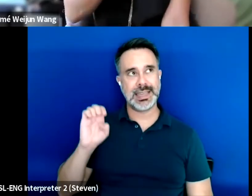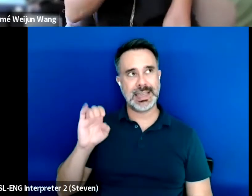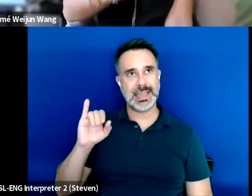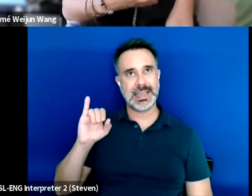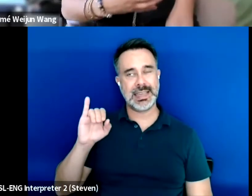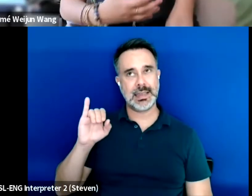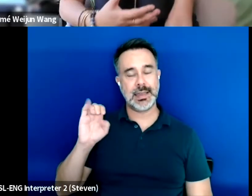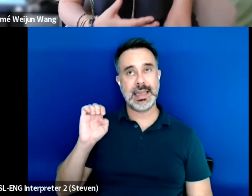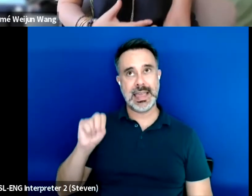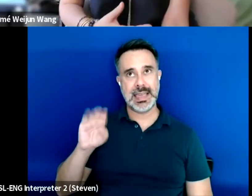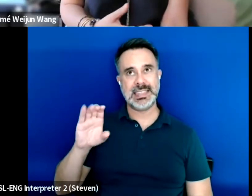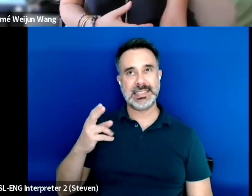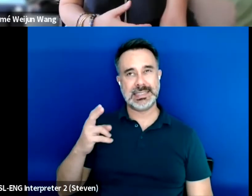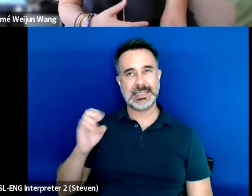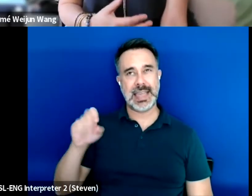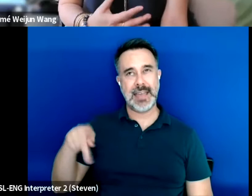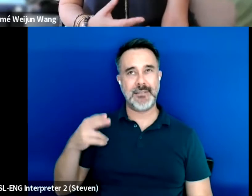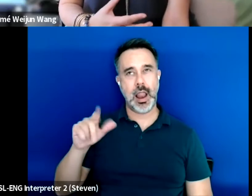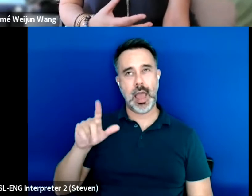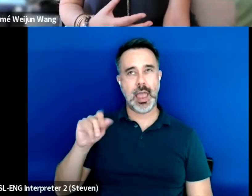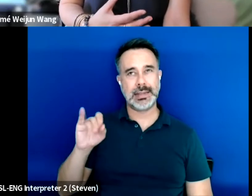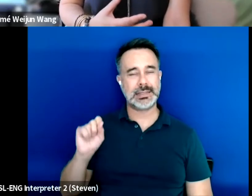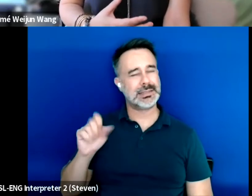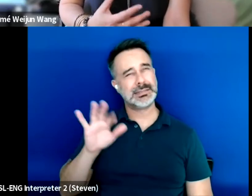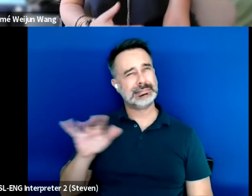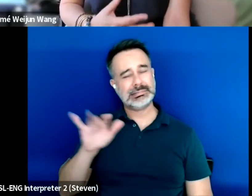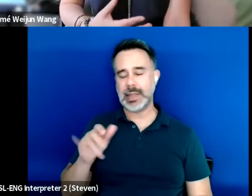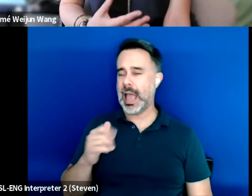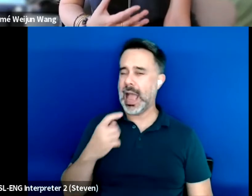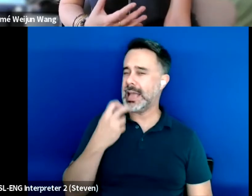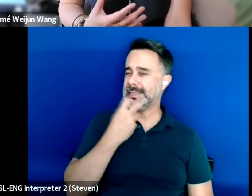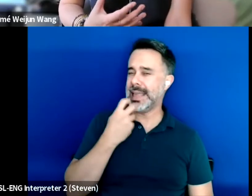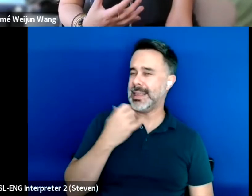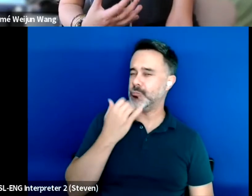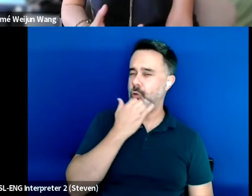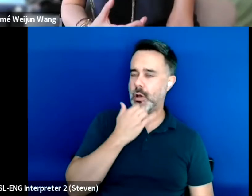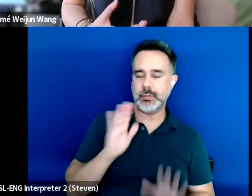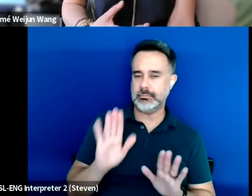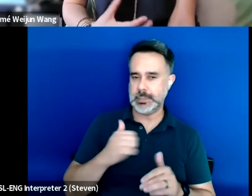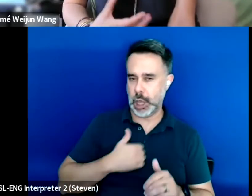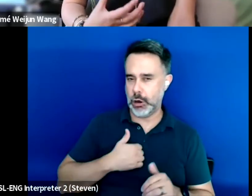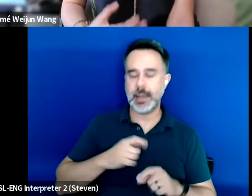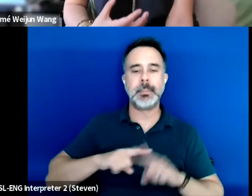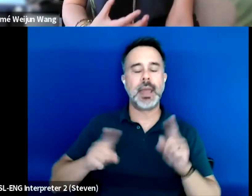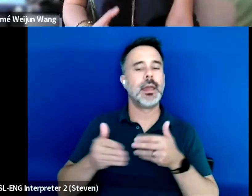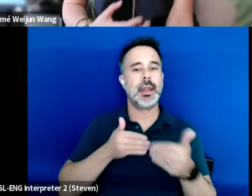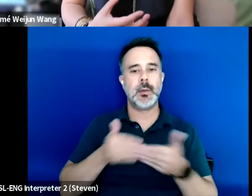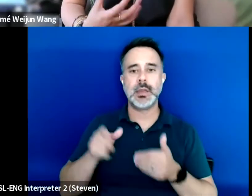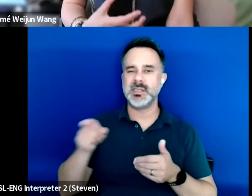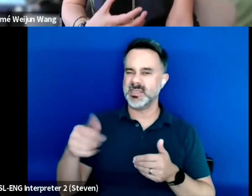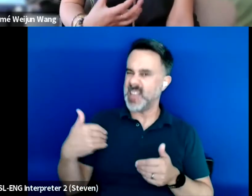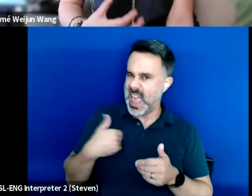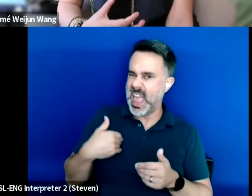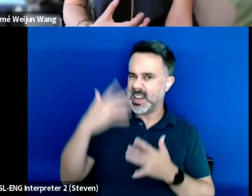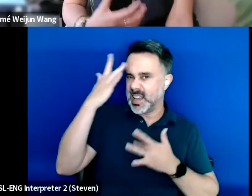And so, not to say that all disabled people have to be superstars to be respected,